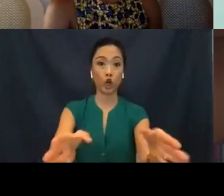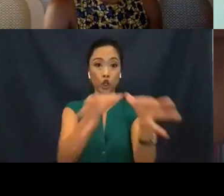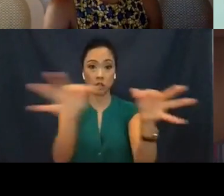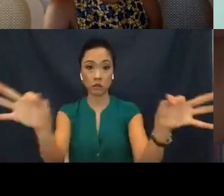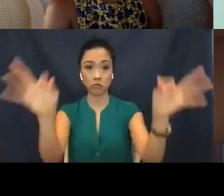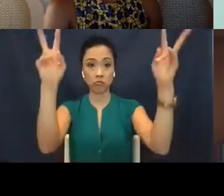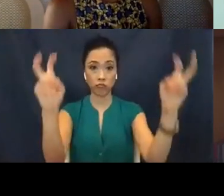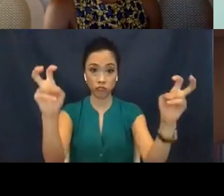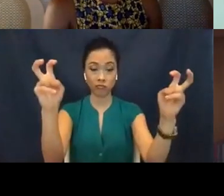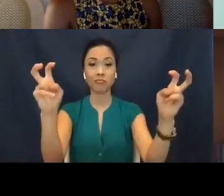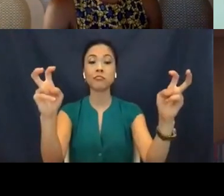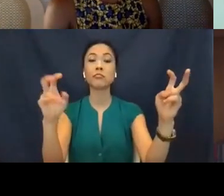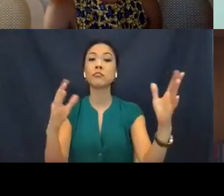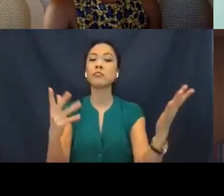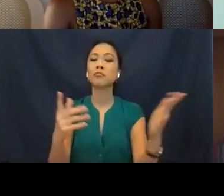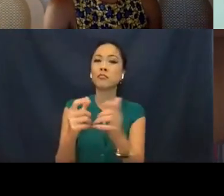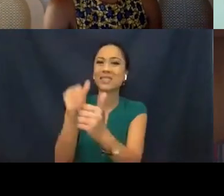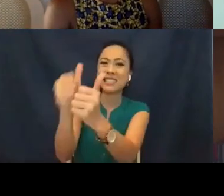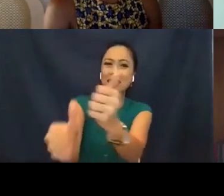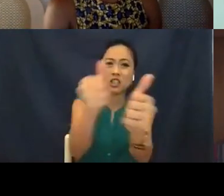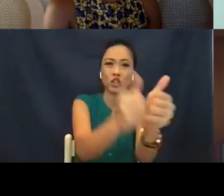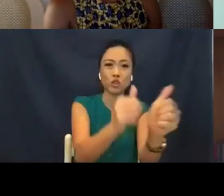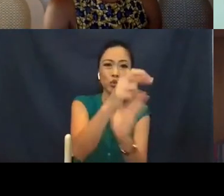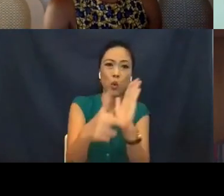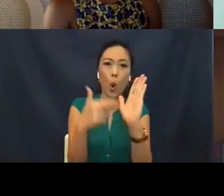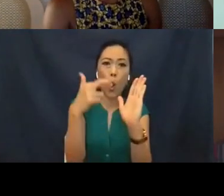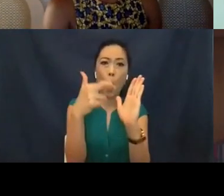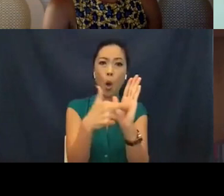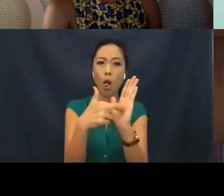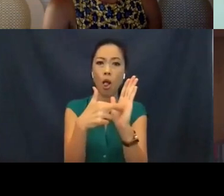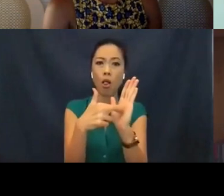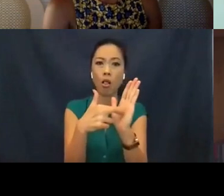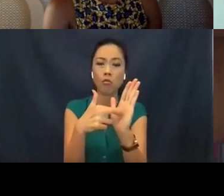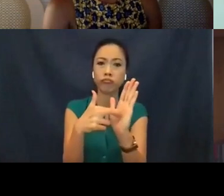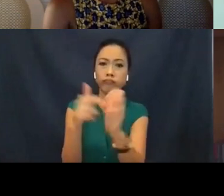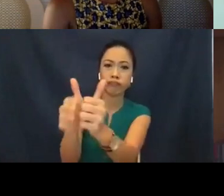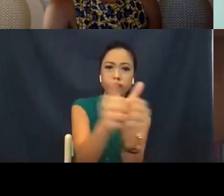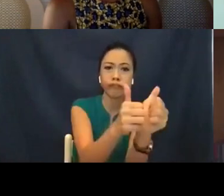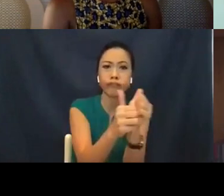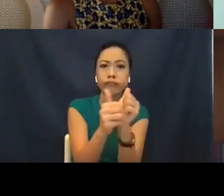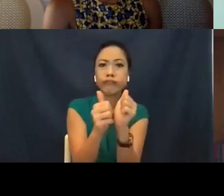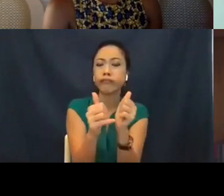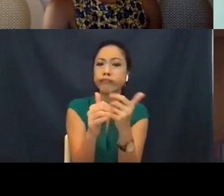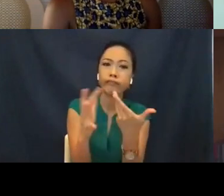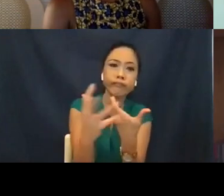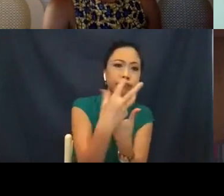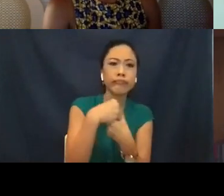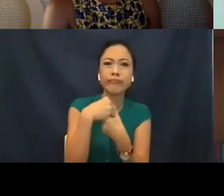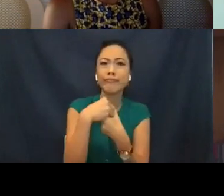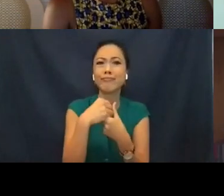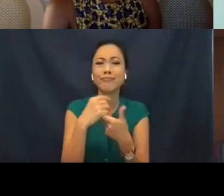of the roles in the arts ecology, the agents, the dancers, the videographers, the choreographers, the performers